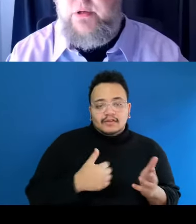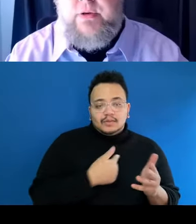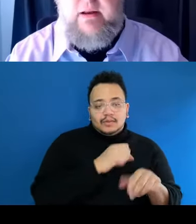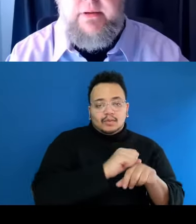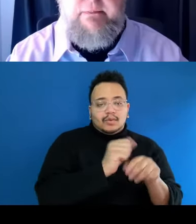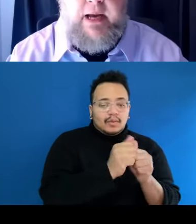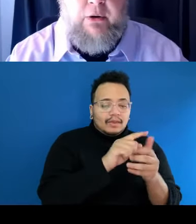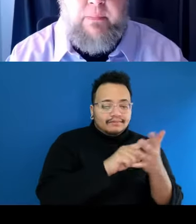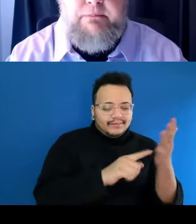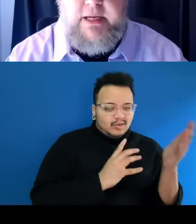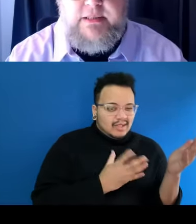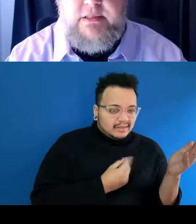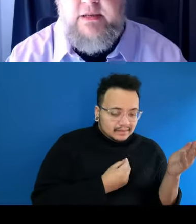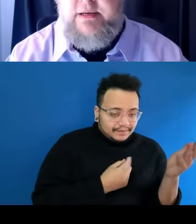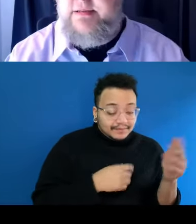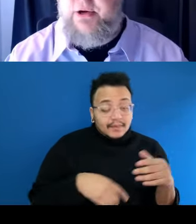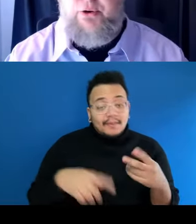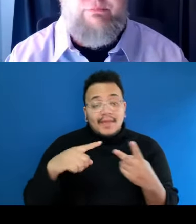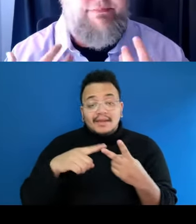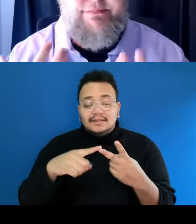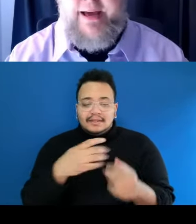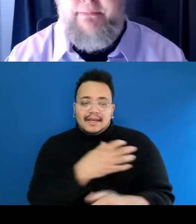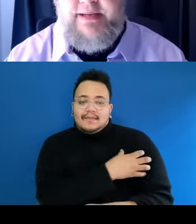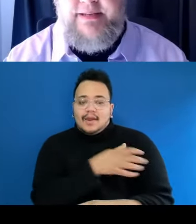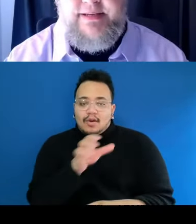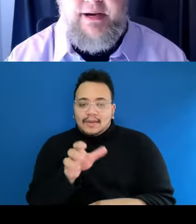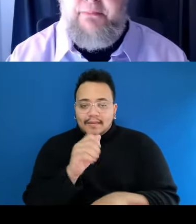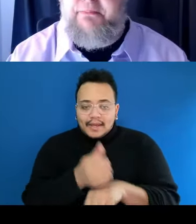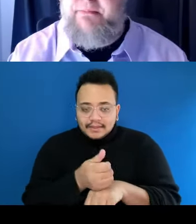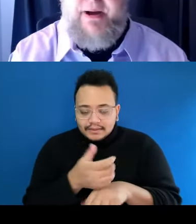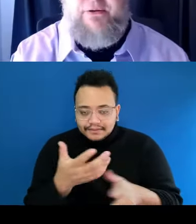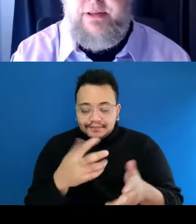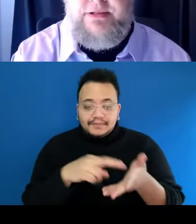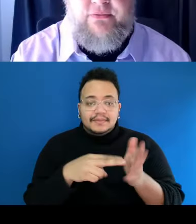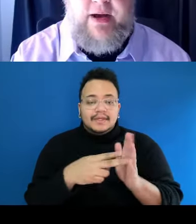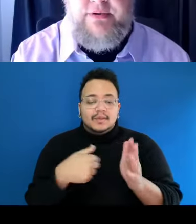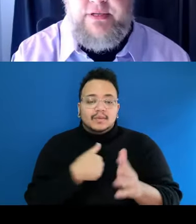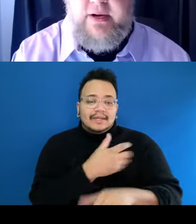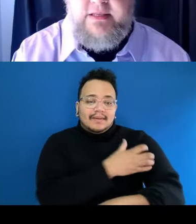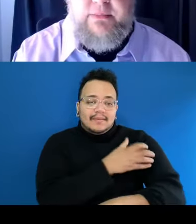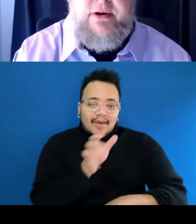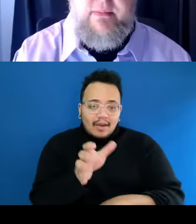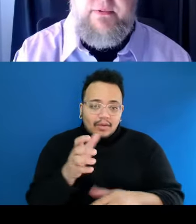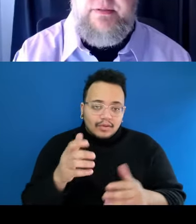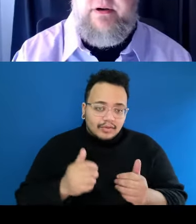And we try to be empowerment based. So, that means empowering the survivors and trans community members,